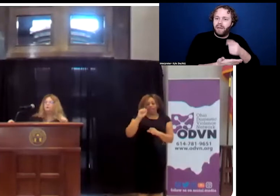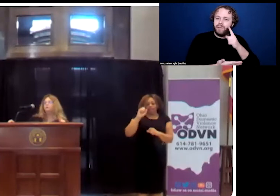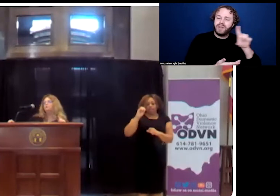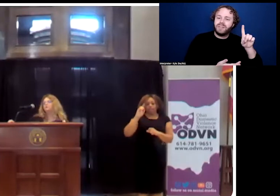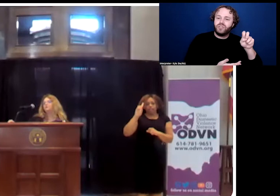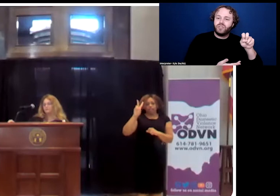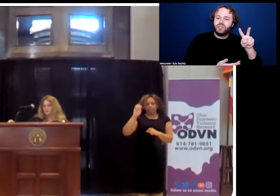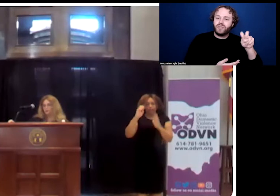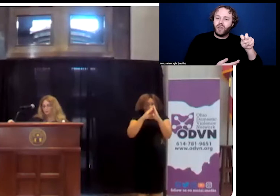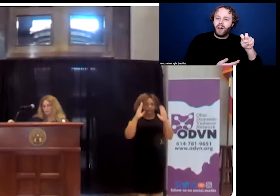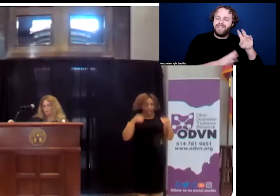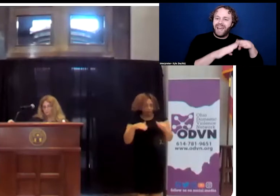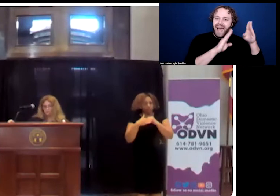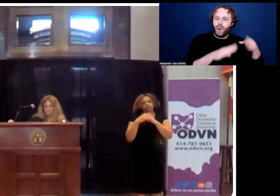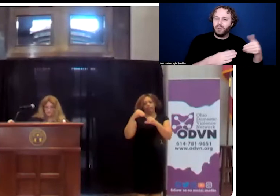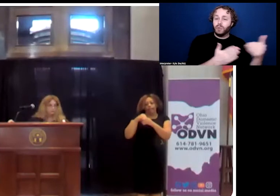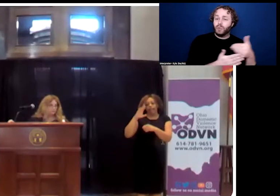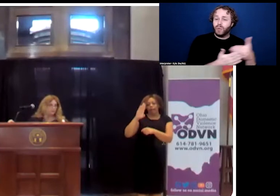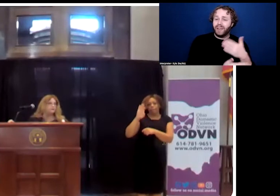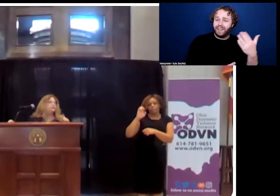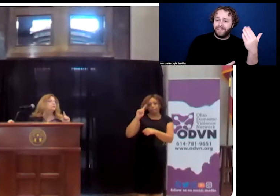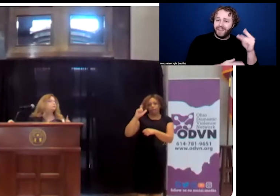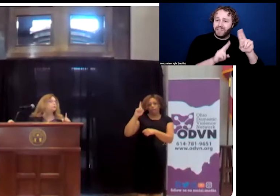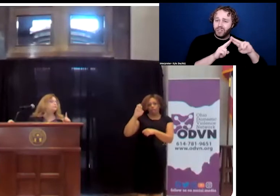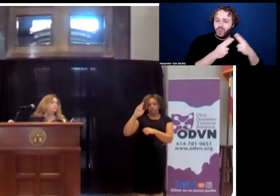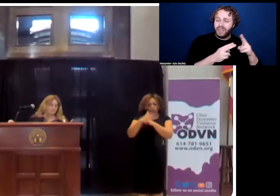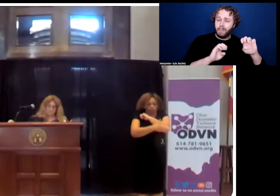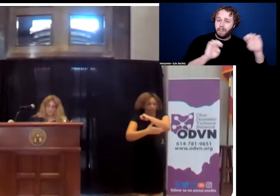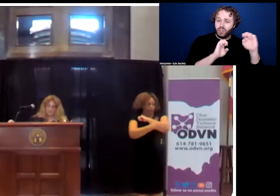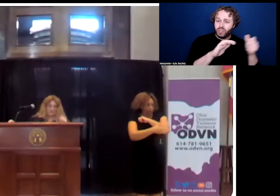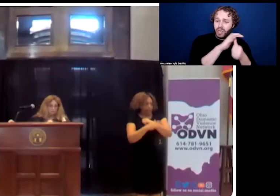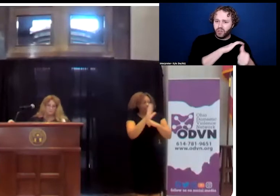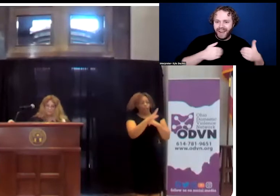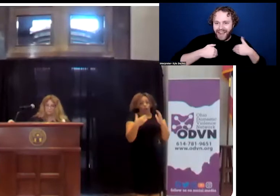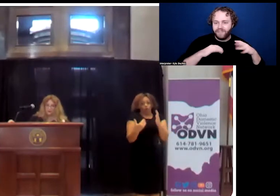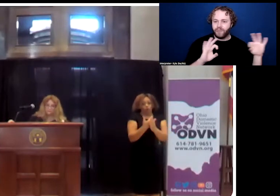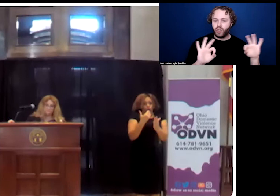new 15 unit emergency shelter, is fully furnished. That wouldn't have happened without them.